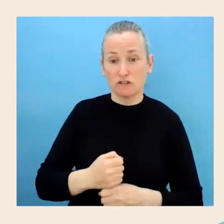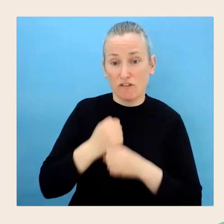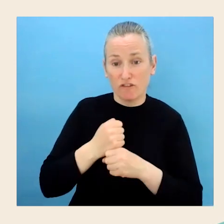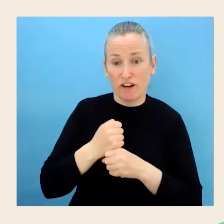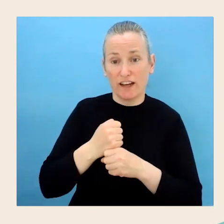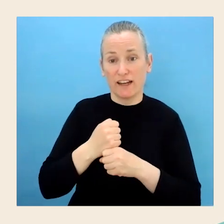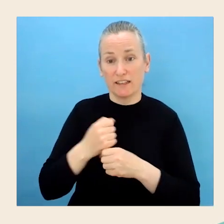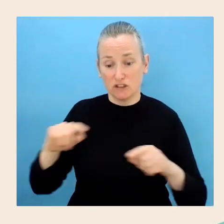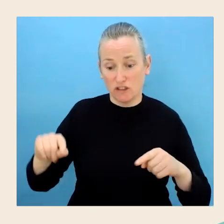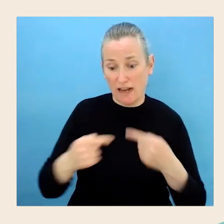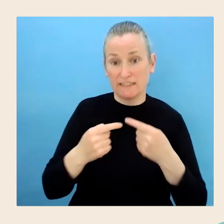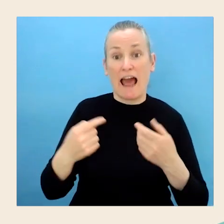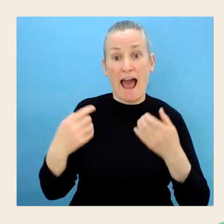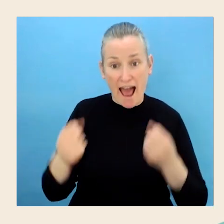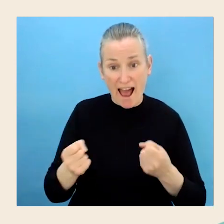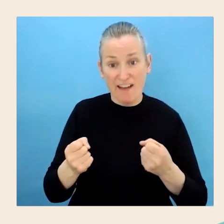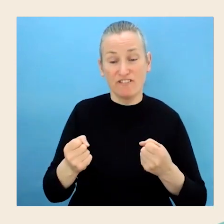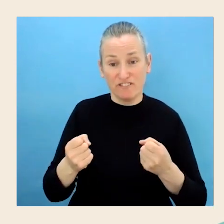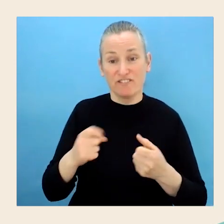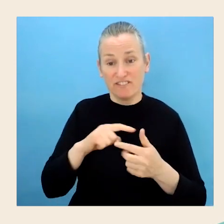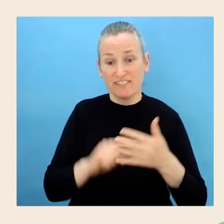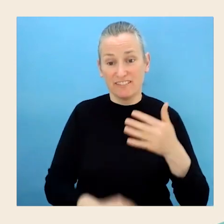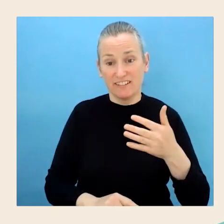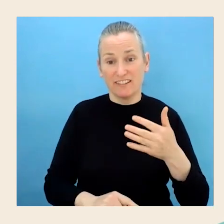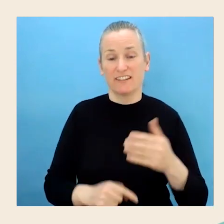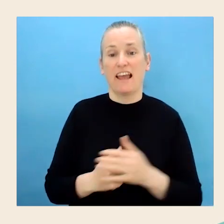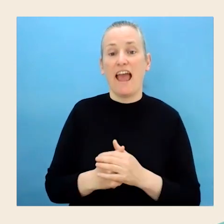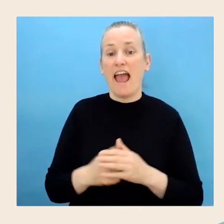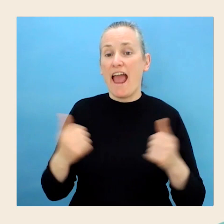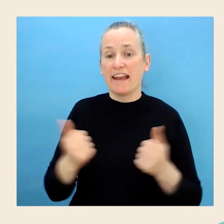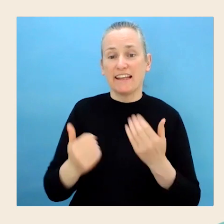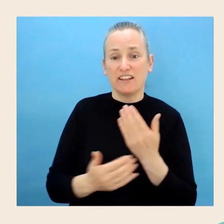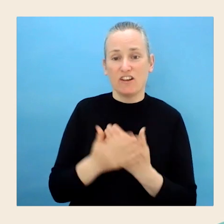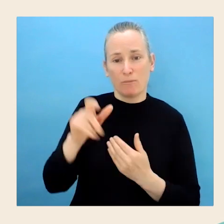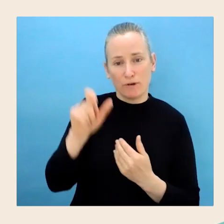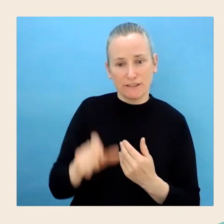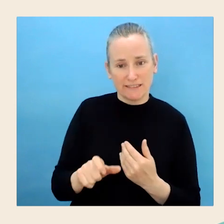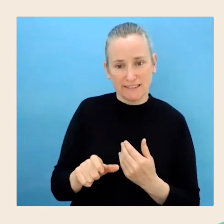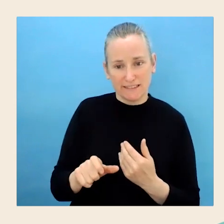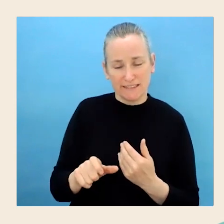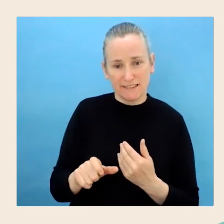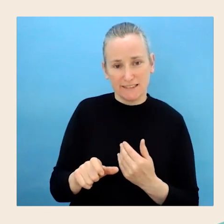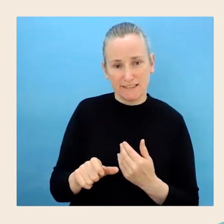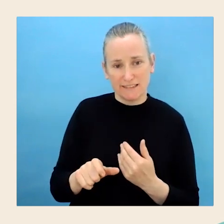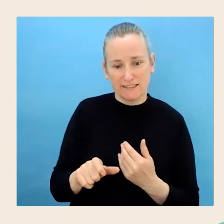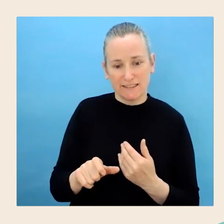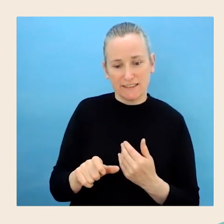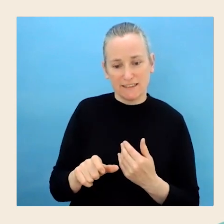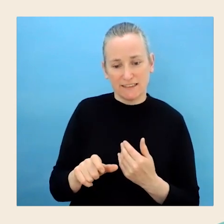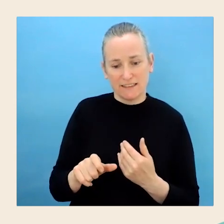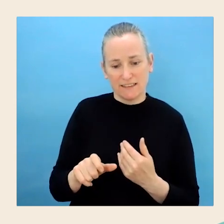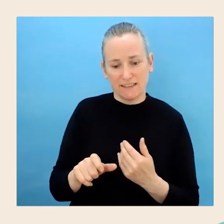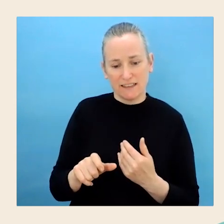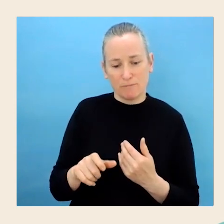I think any young person if they are born disabled or become disabled,